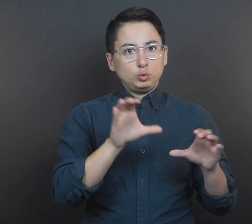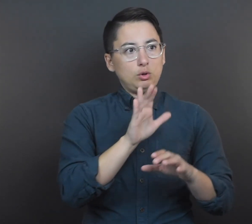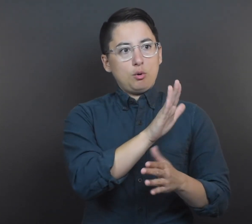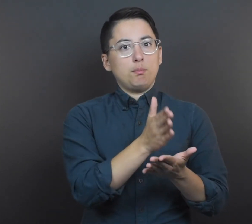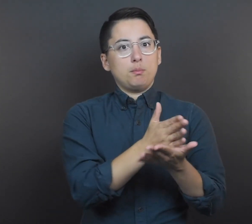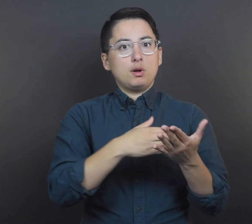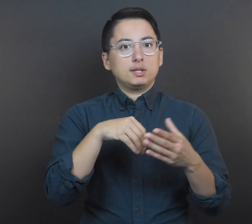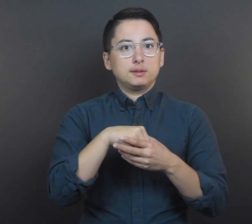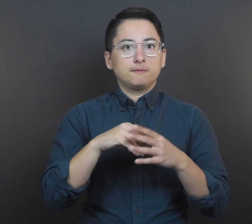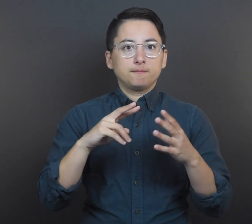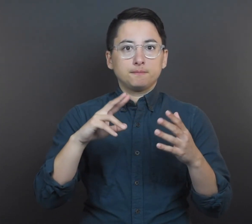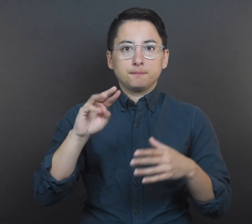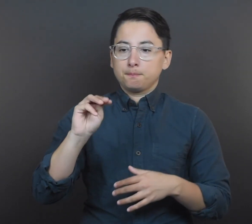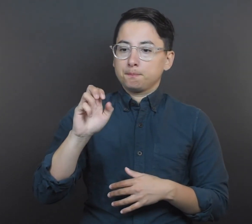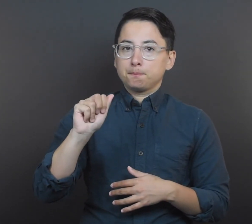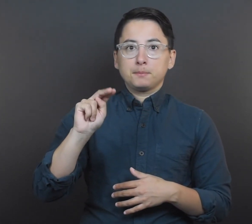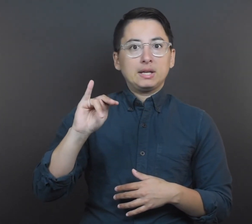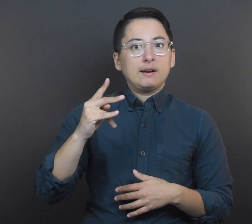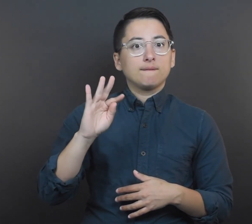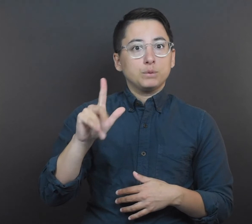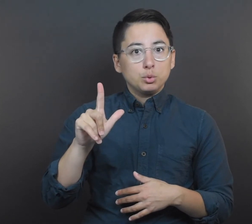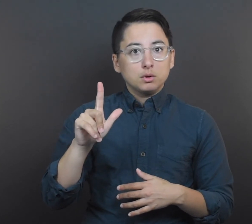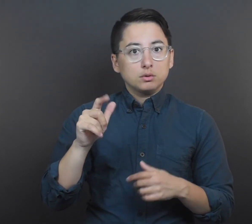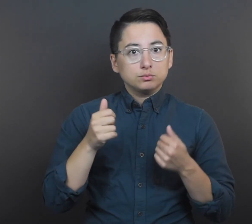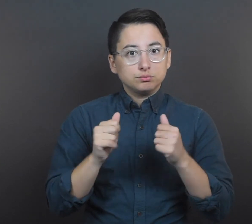Mabel says.